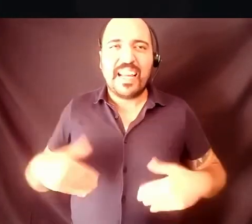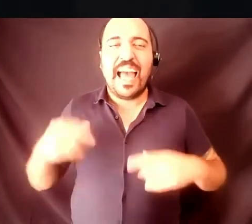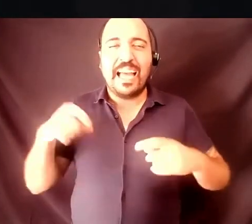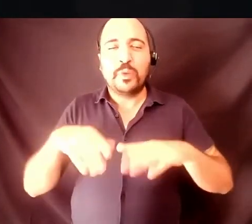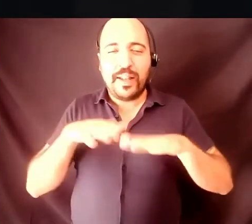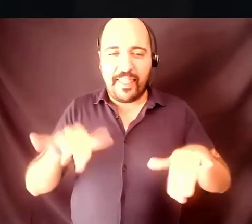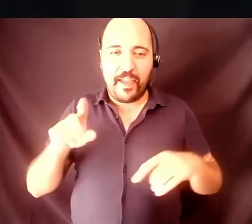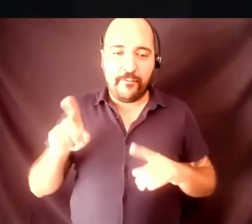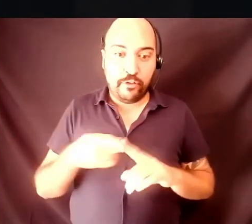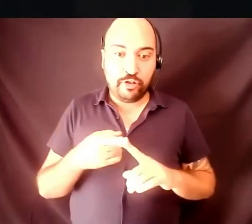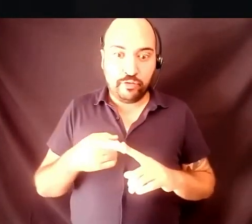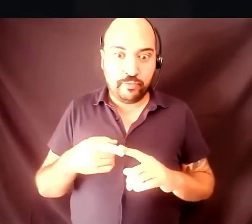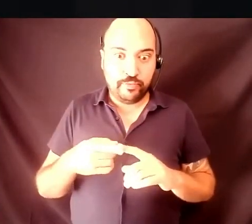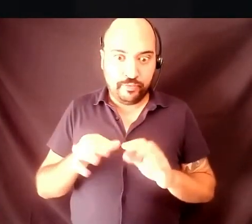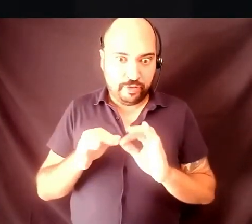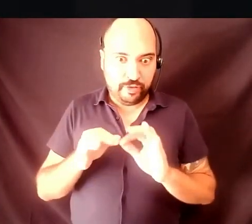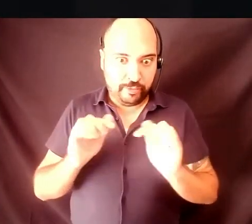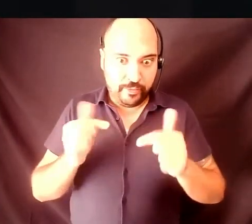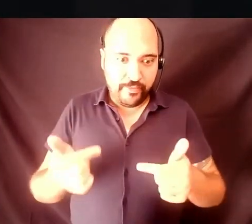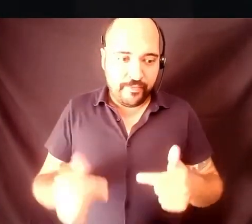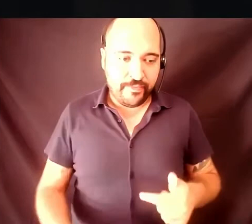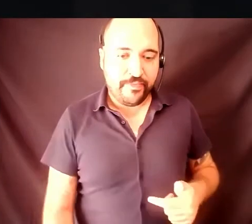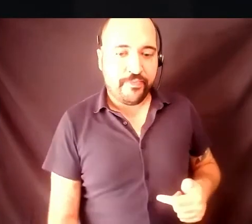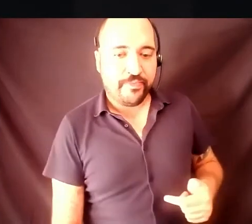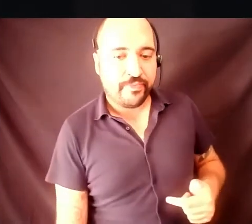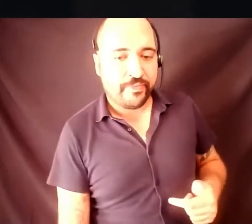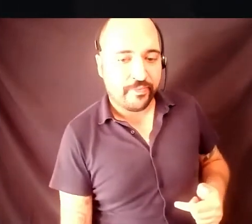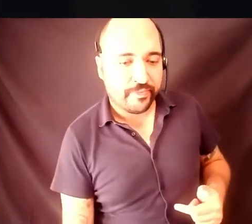I thought. Well, what is the thing that brings me the most joy?